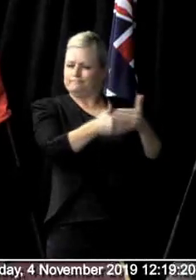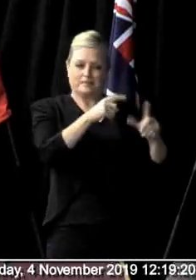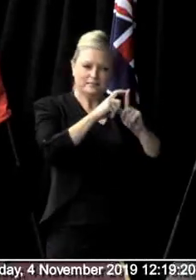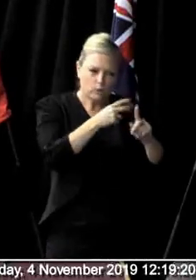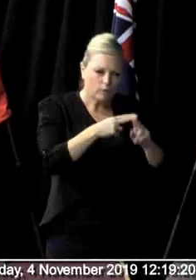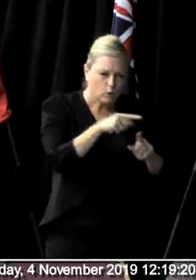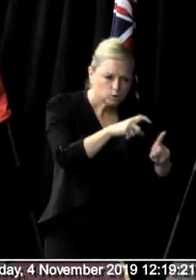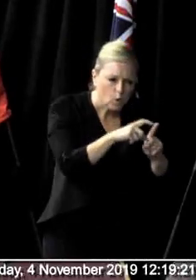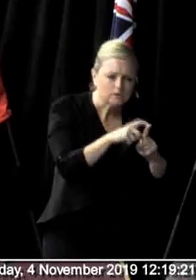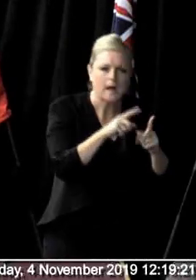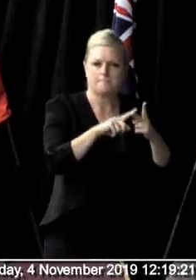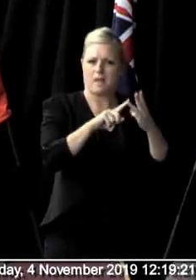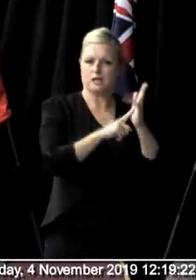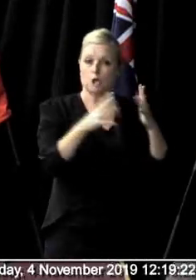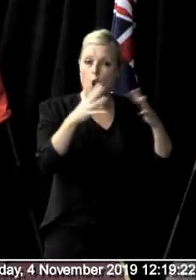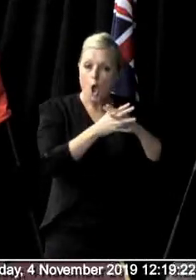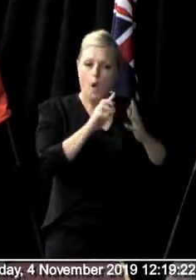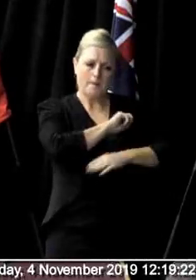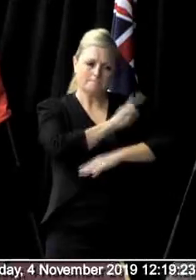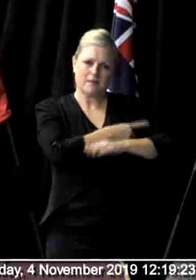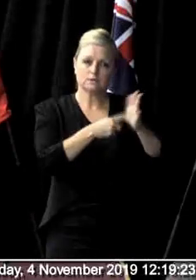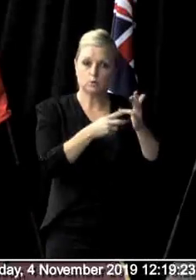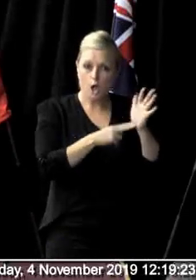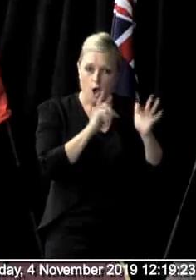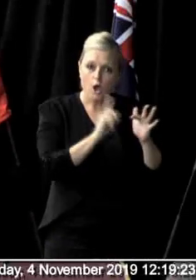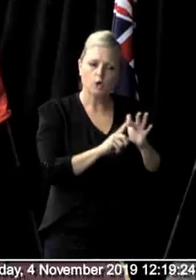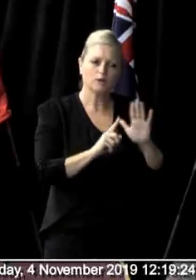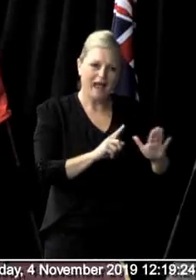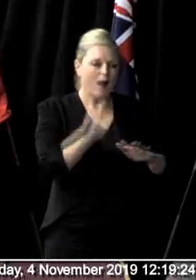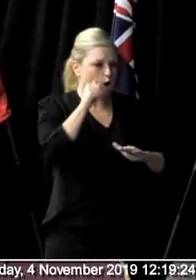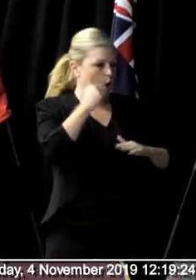Low muscle tone? FEMALE: Yes, that’s right. And the hustle and bustle that schools are? FEMALE: That’s right.